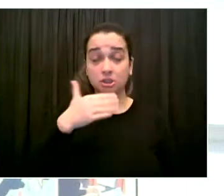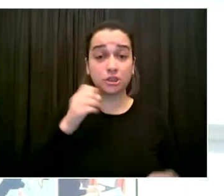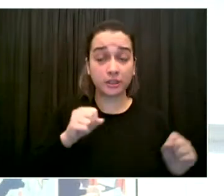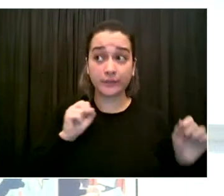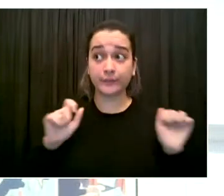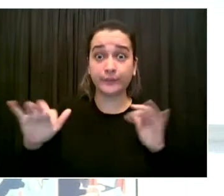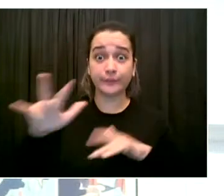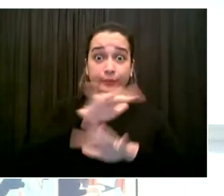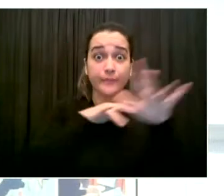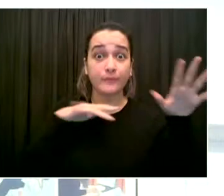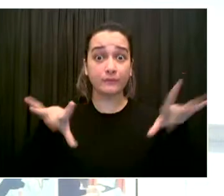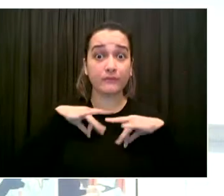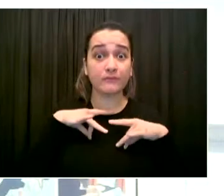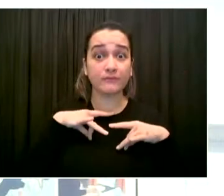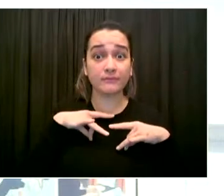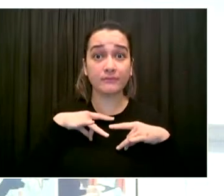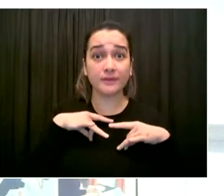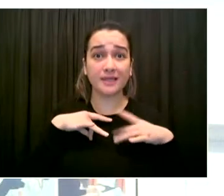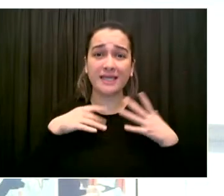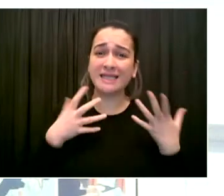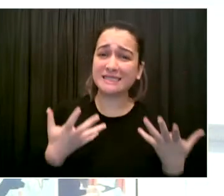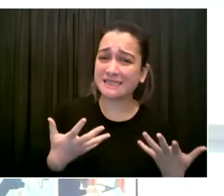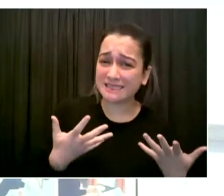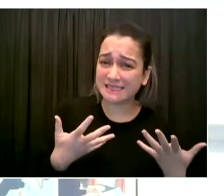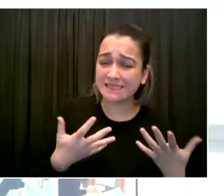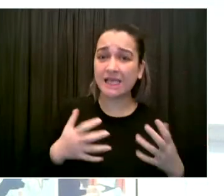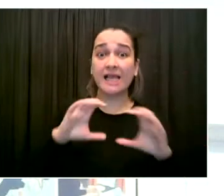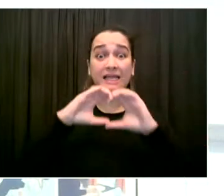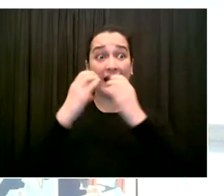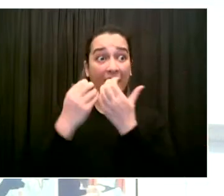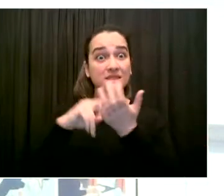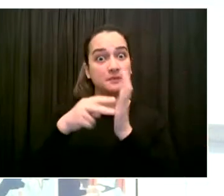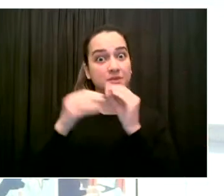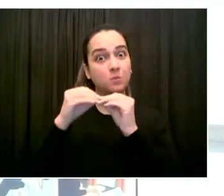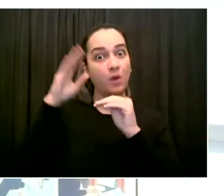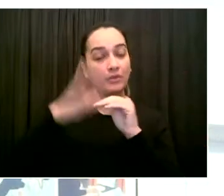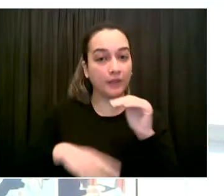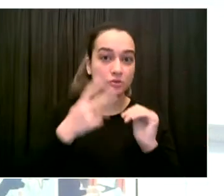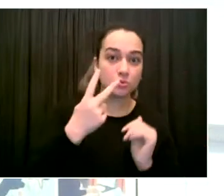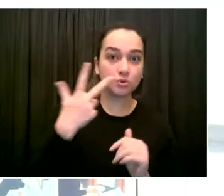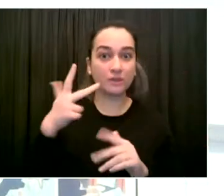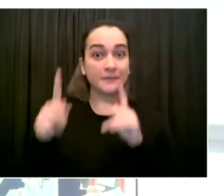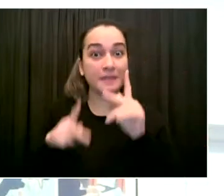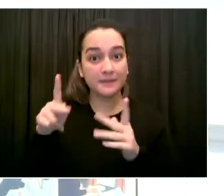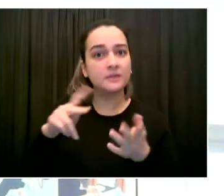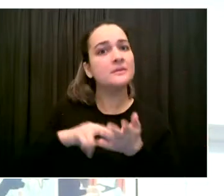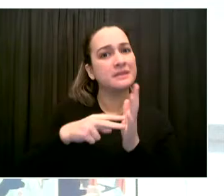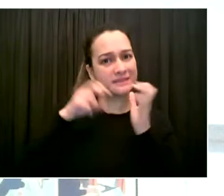THOSE ARE SETTINGS WHERE WE HAVE SEEN COVID-19 SPREAD AND THOSE ARE THE FACTORS THAT